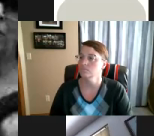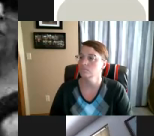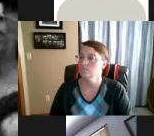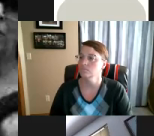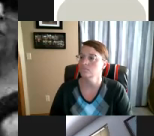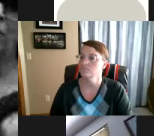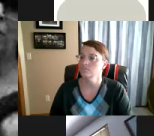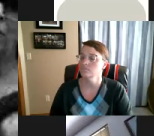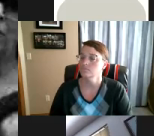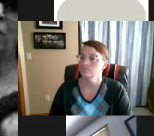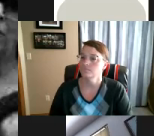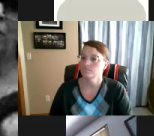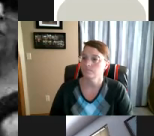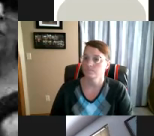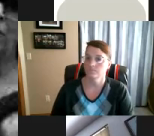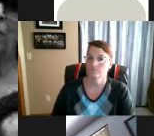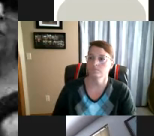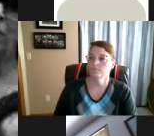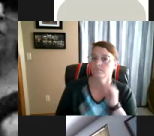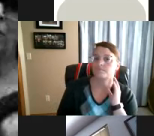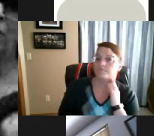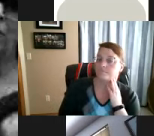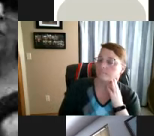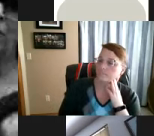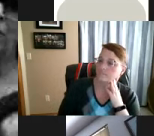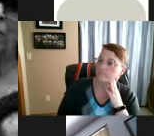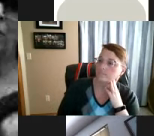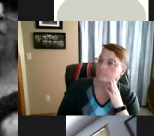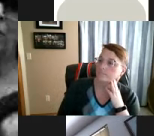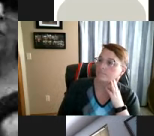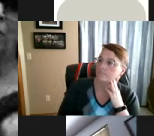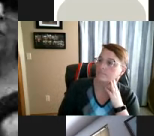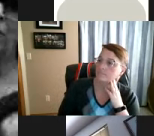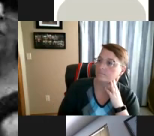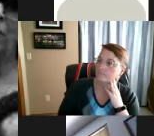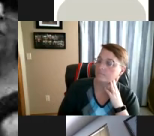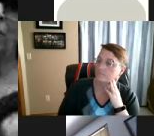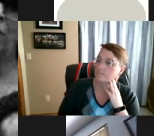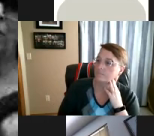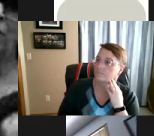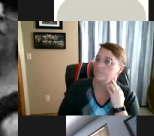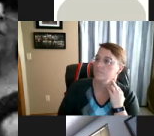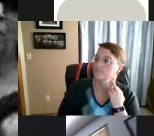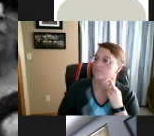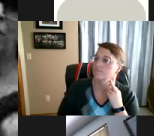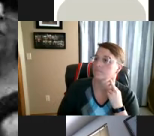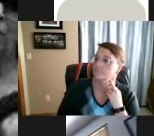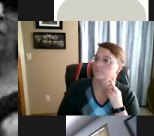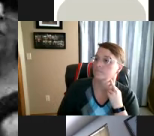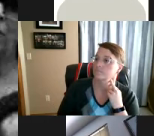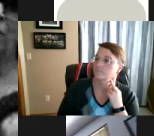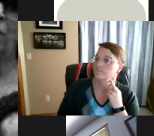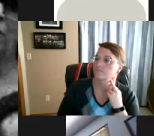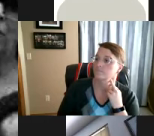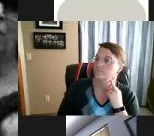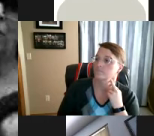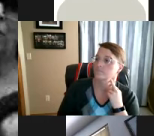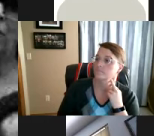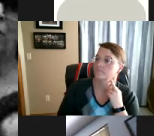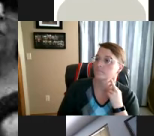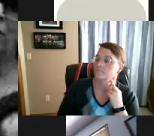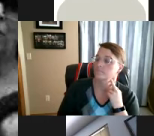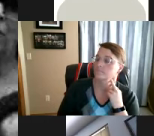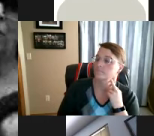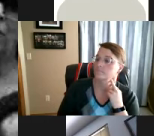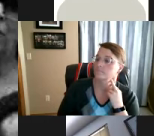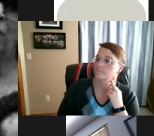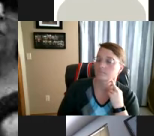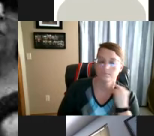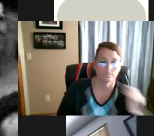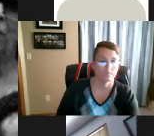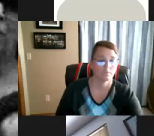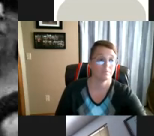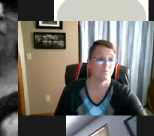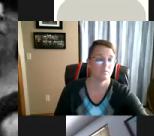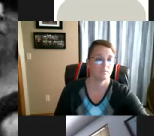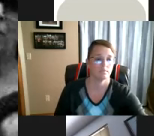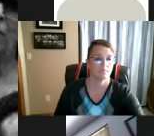rights principle of nothing about us without us and of the challenges we face when as a